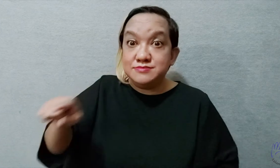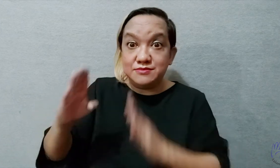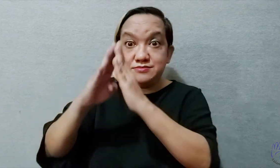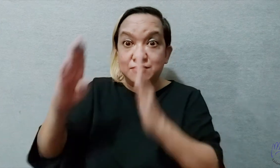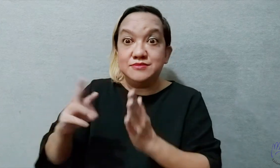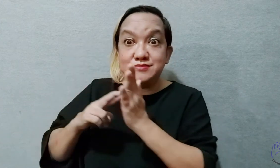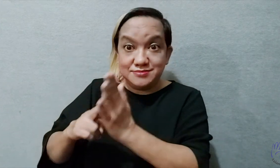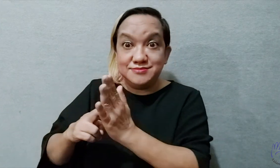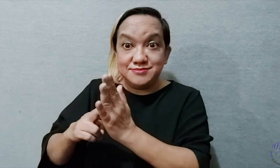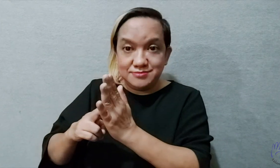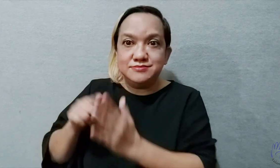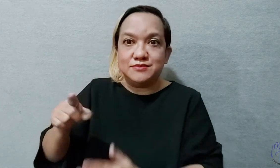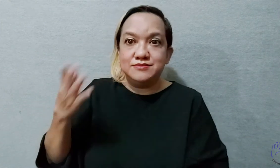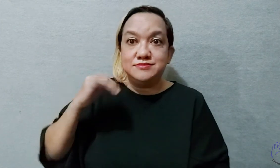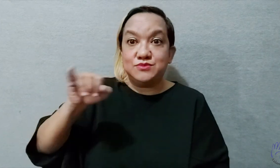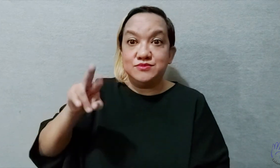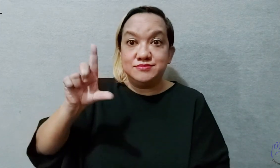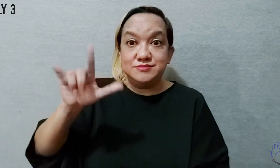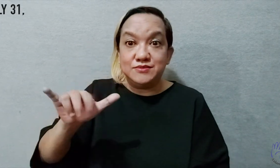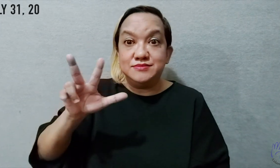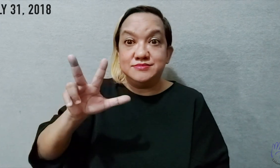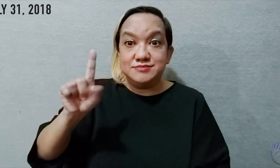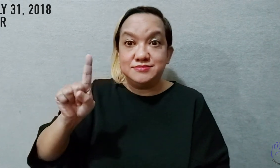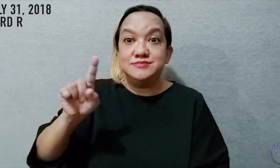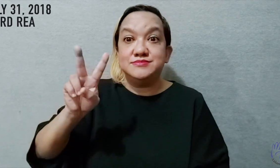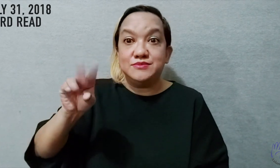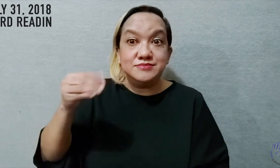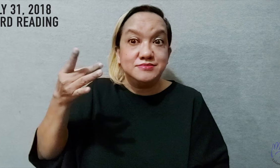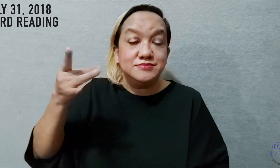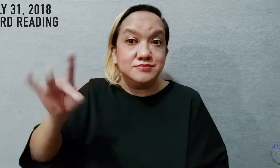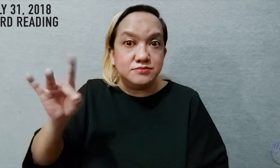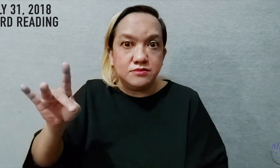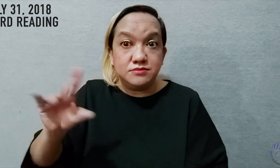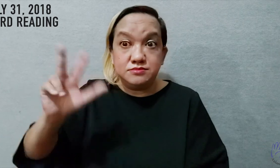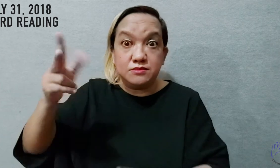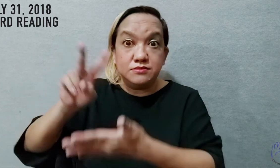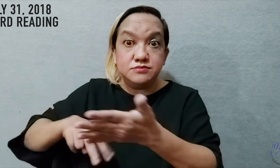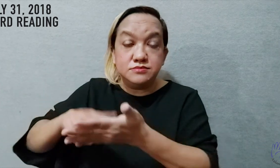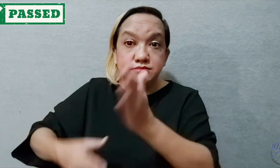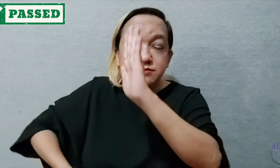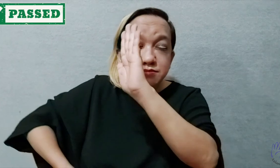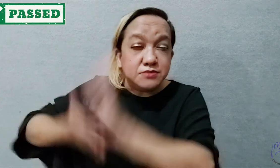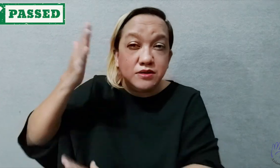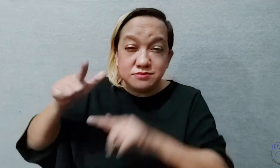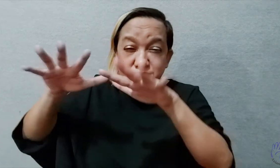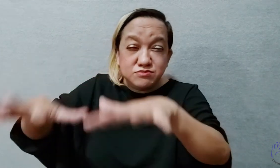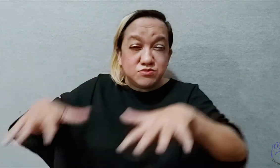The House of Representatives during July 31, 2018 passed the third reading